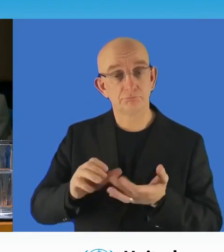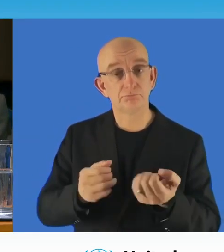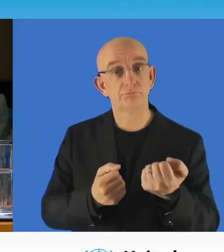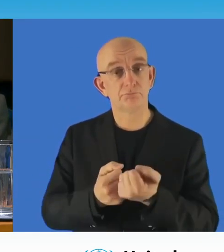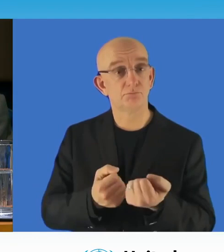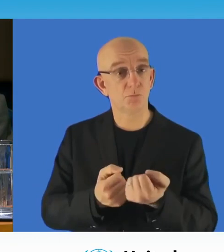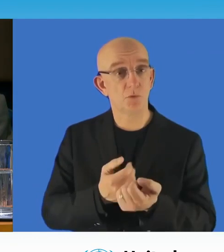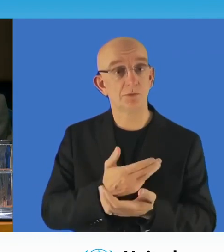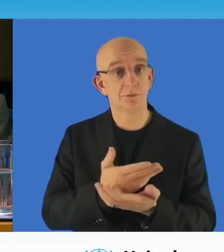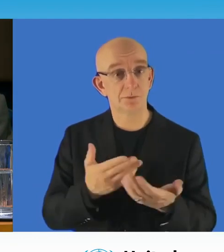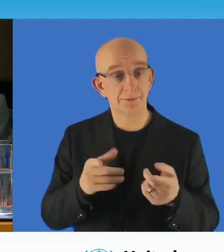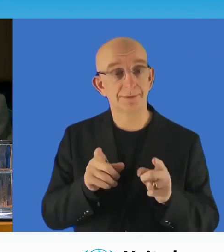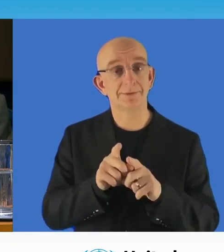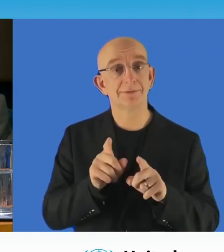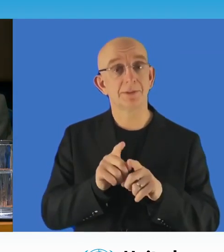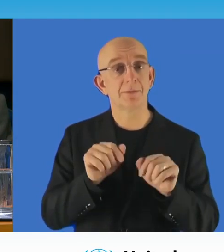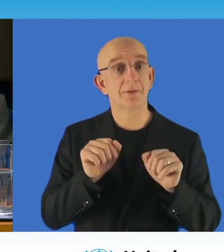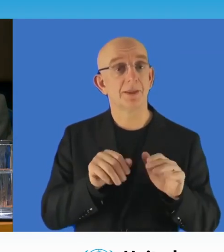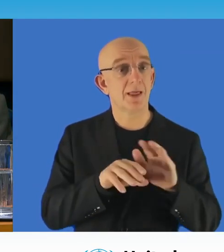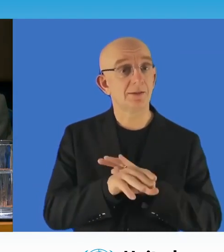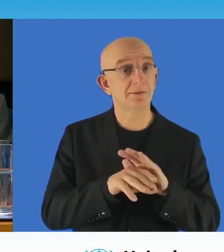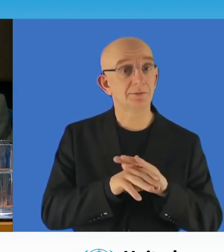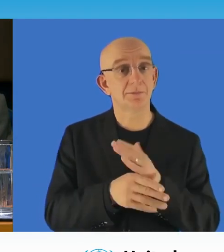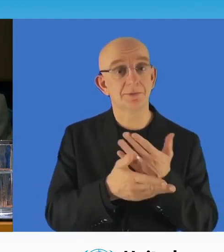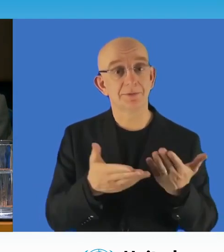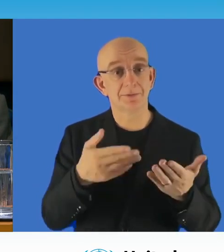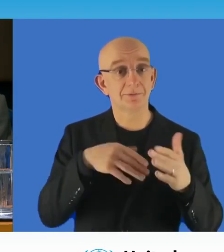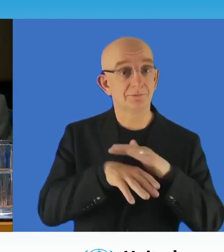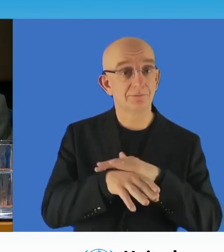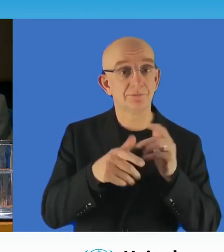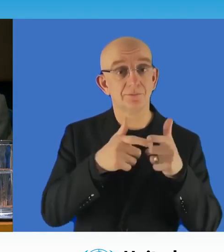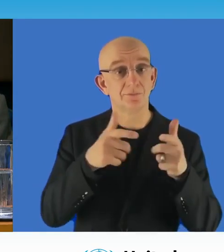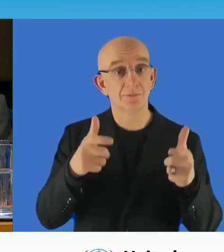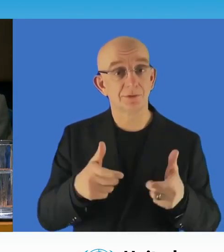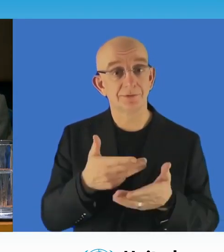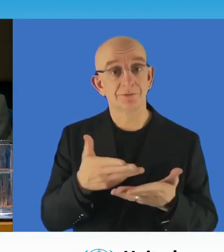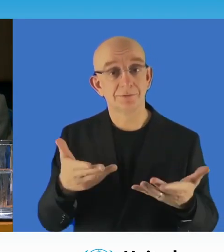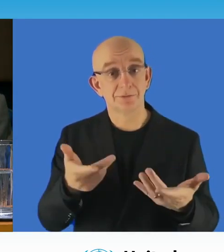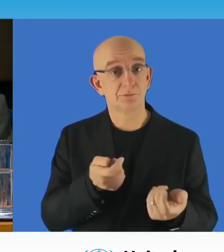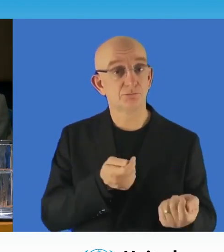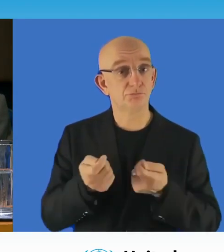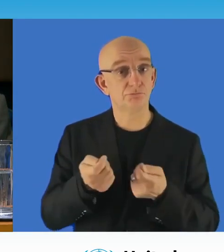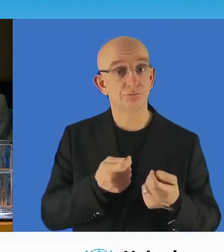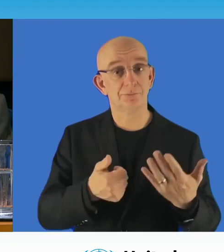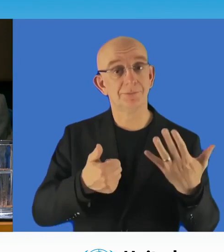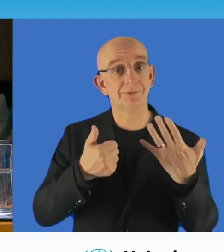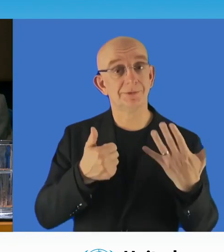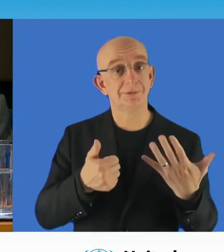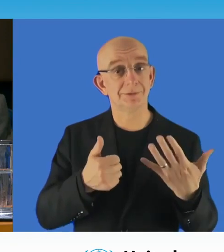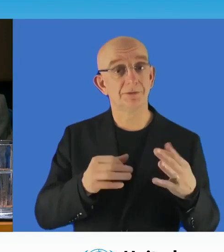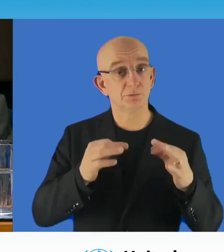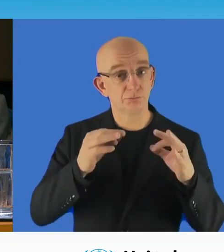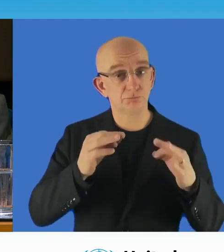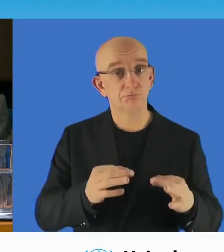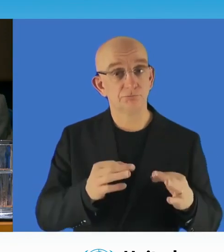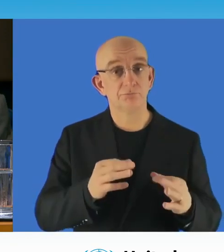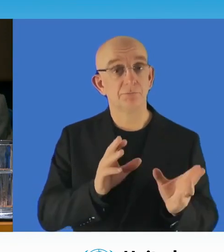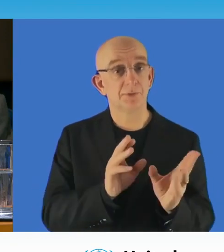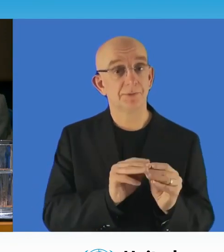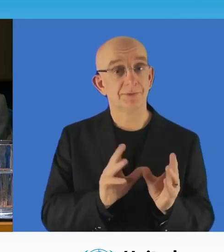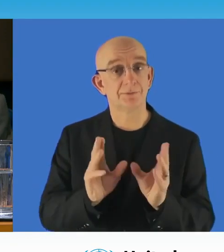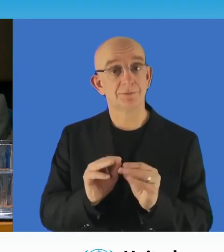for convening six official meetings over 3 days and third to further request the Secretary General